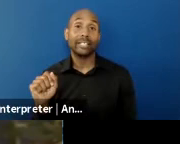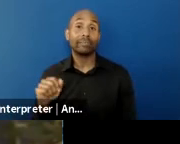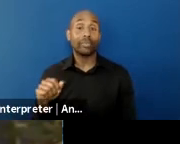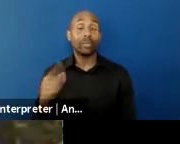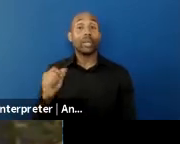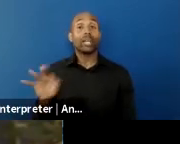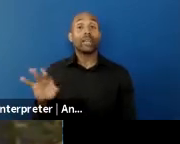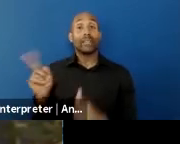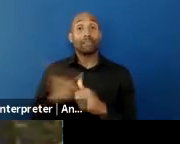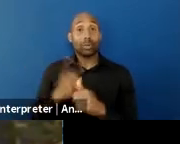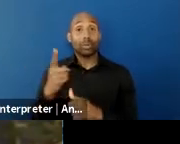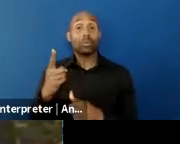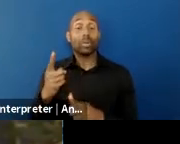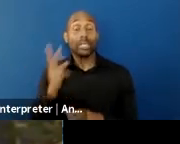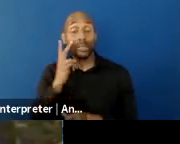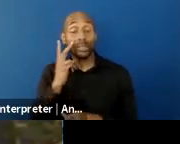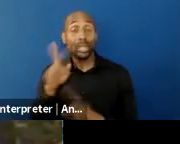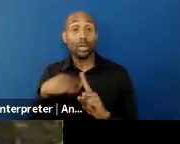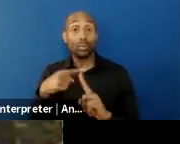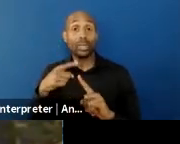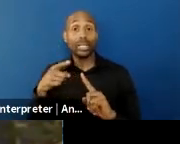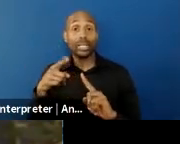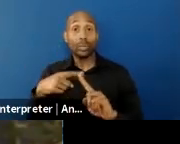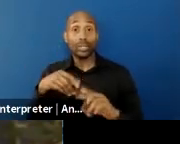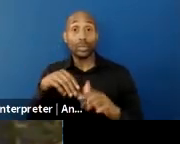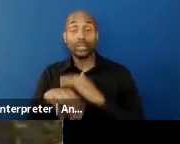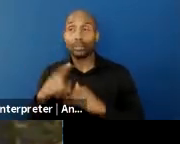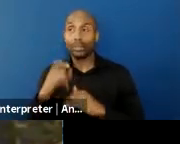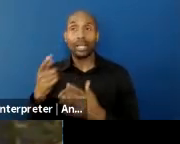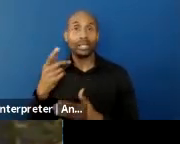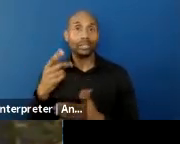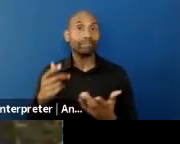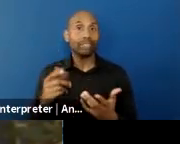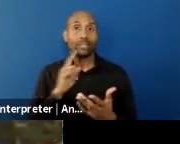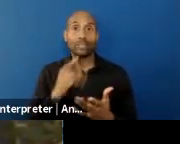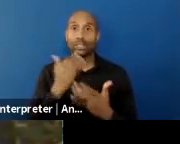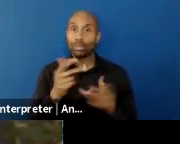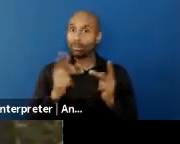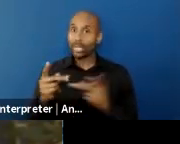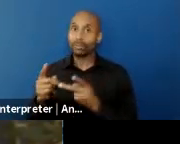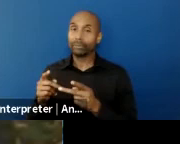Smart business man. People knew him. Called him Mr. Carpenter.